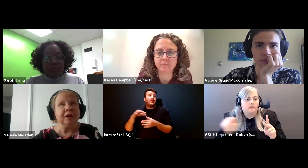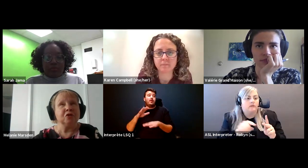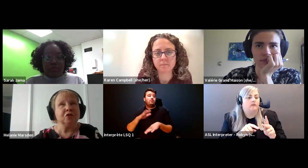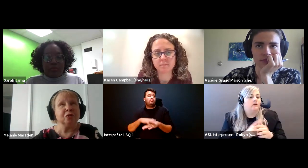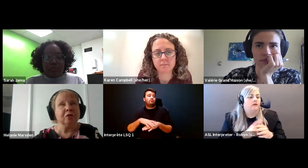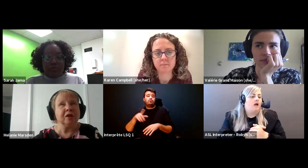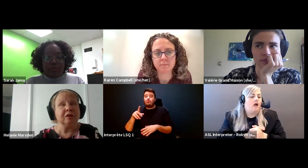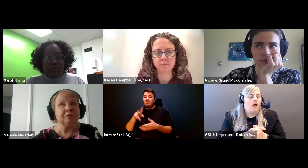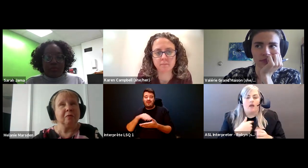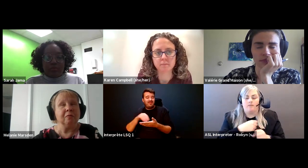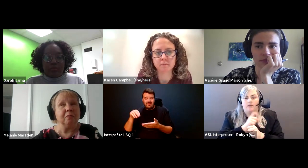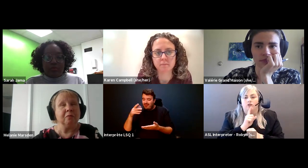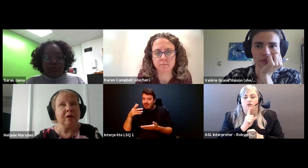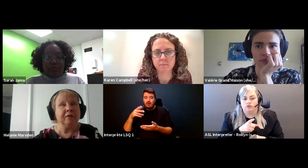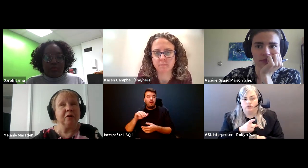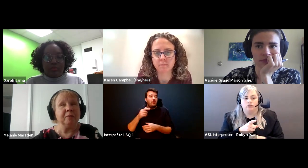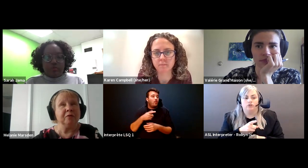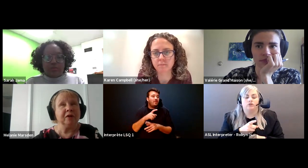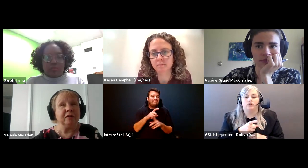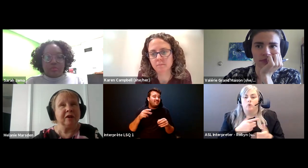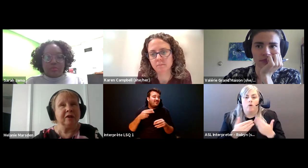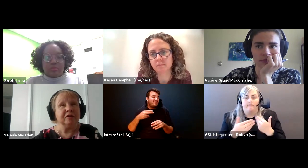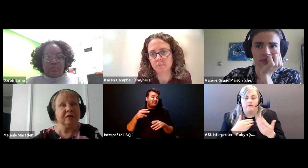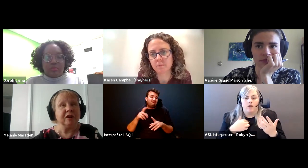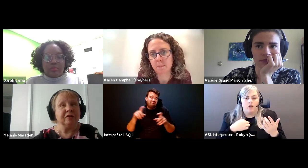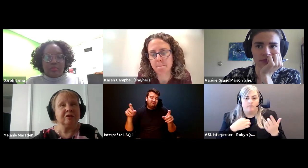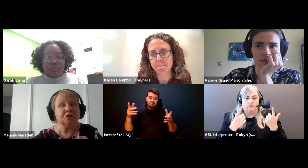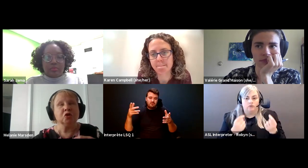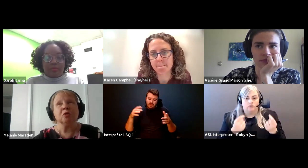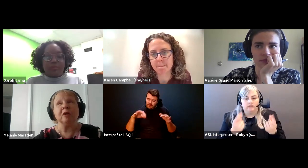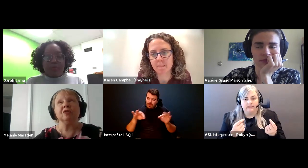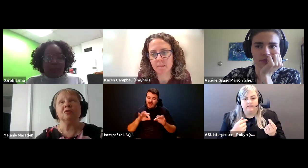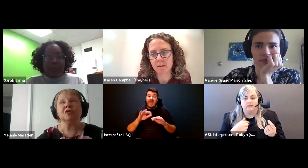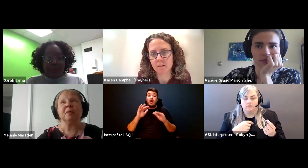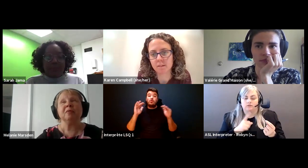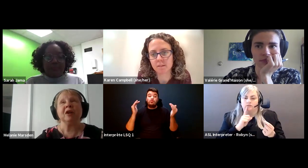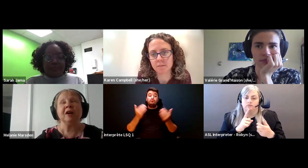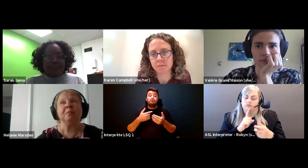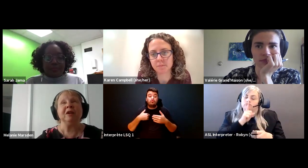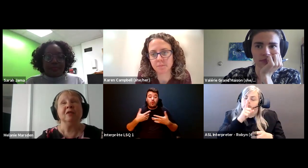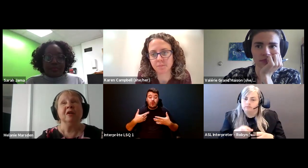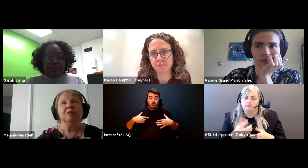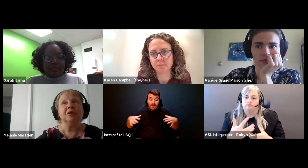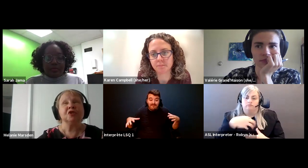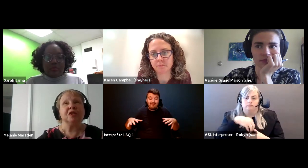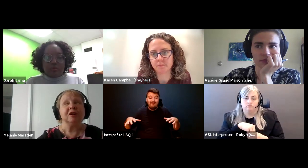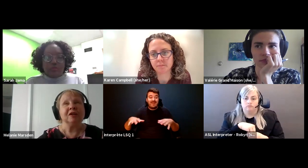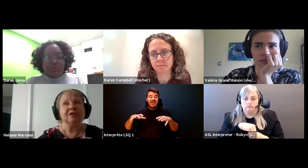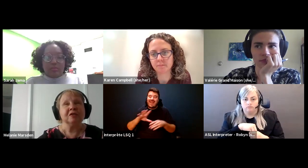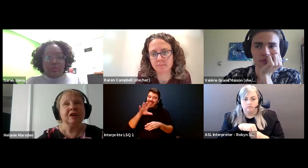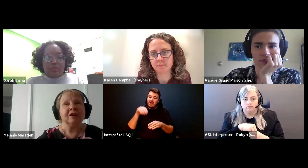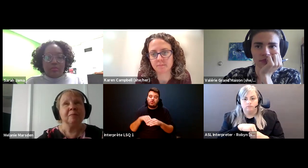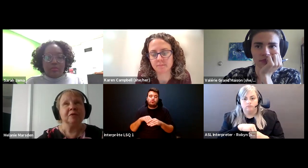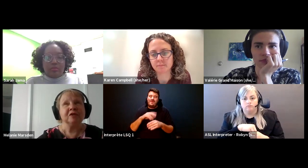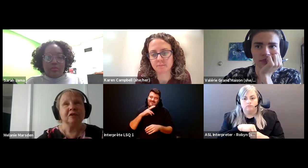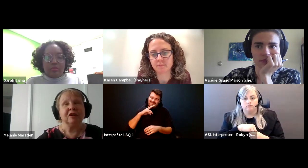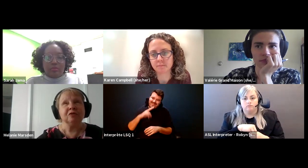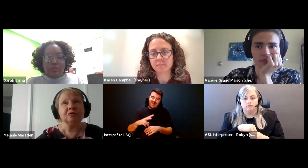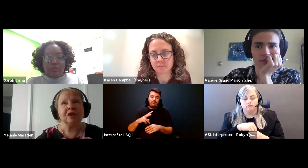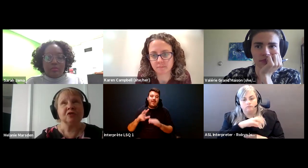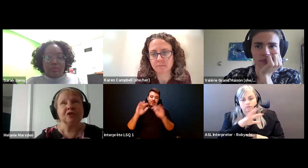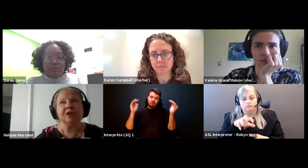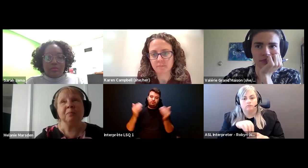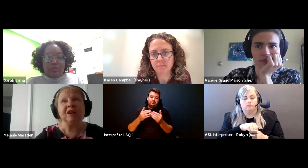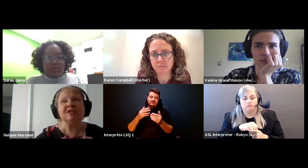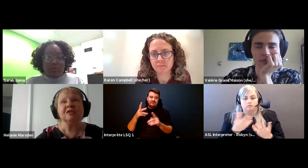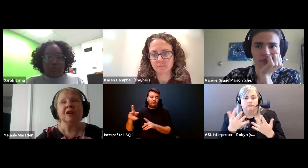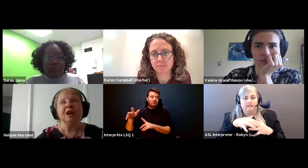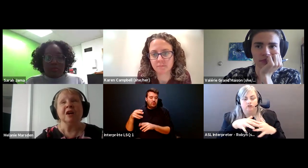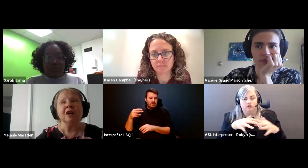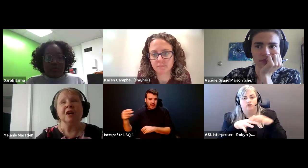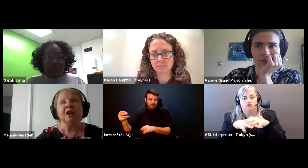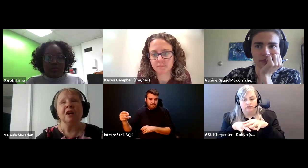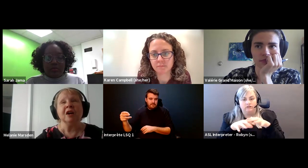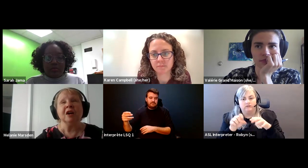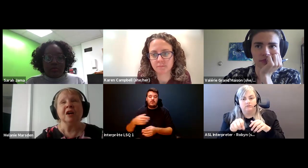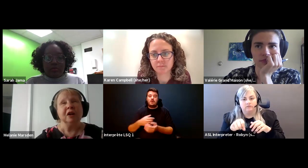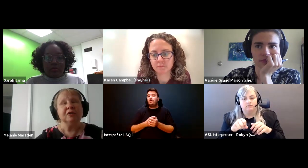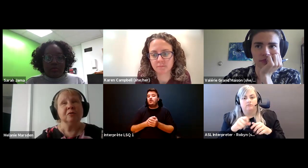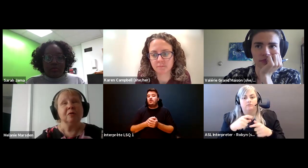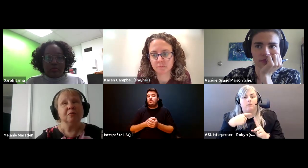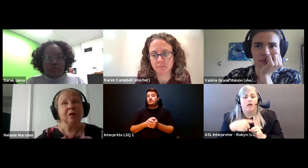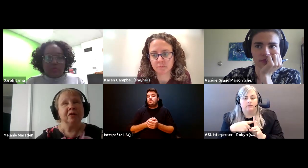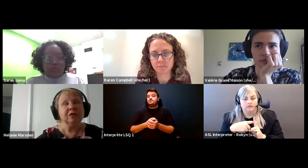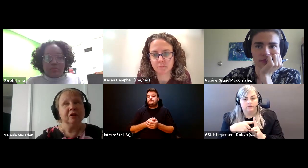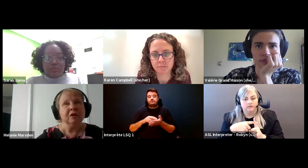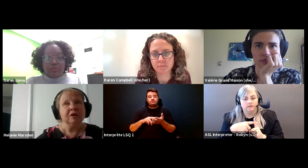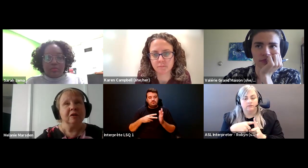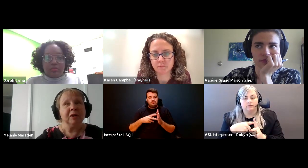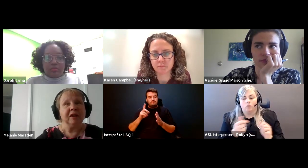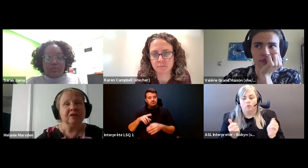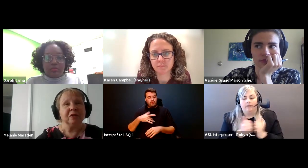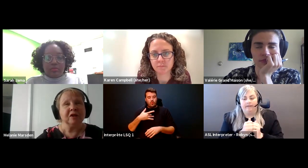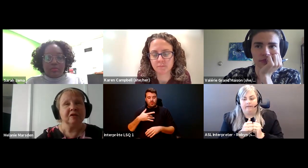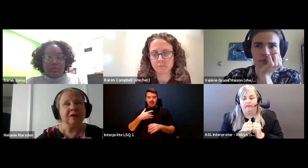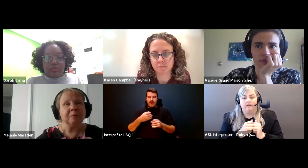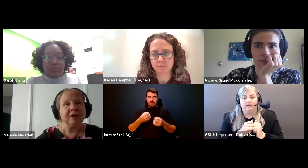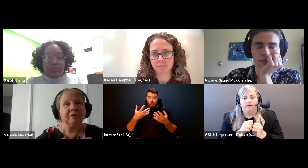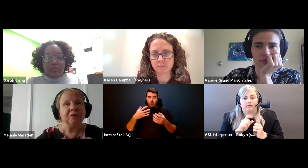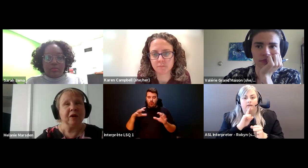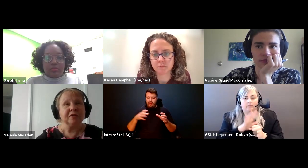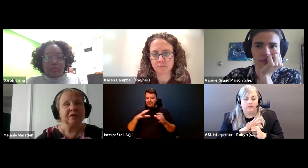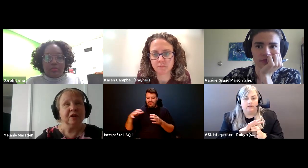Melanie Marsden: I make sure that whatever i'm doing that it's it's true inclusion by what I mean, which is encompasses the intersection ality piece plus I do it with a committee so that it's done buying for us.